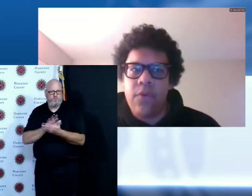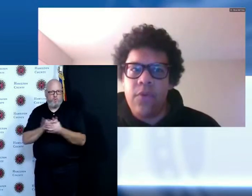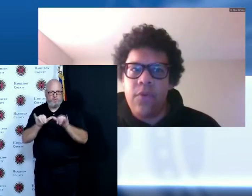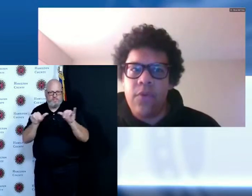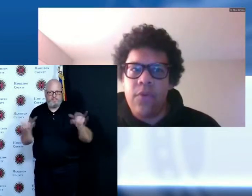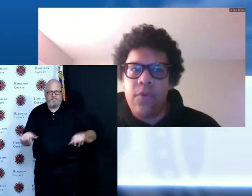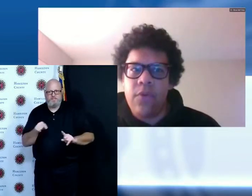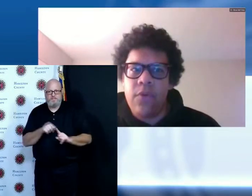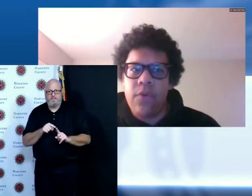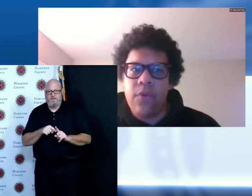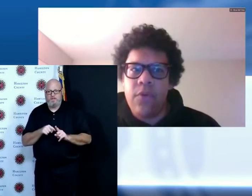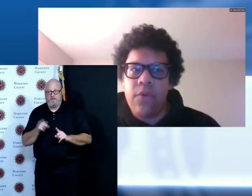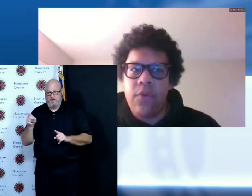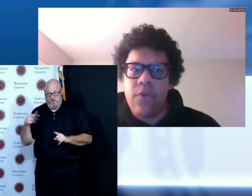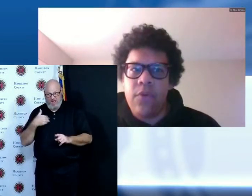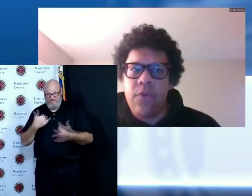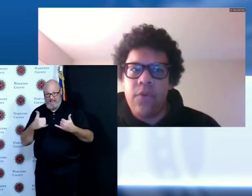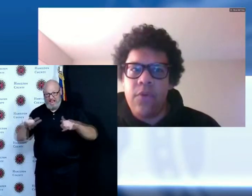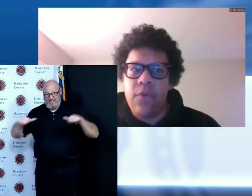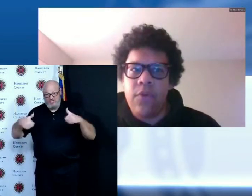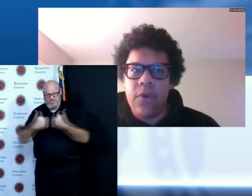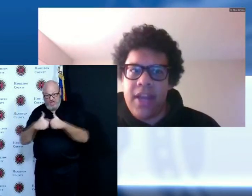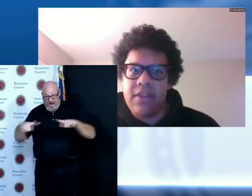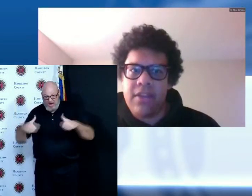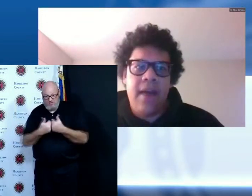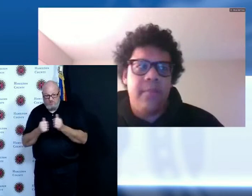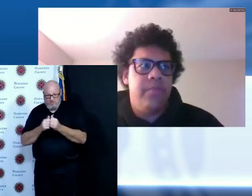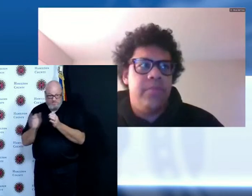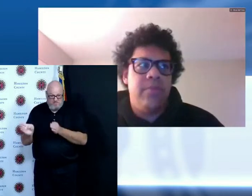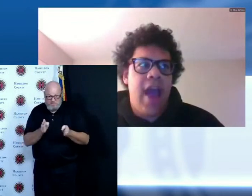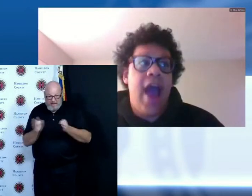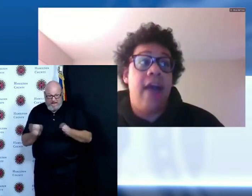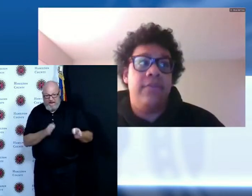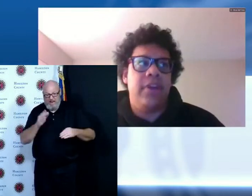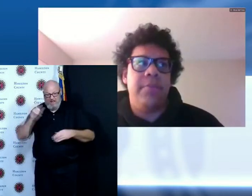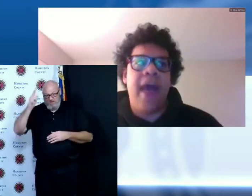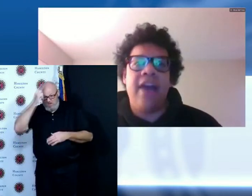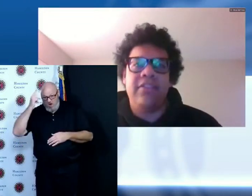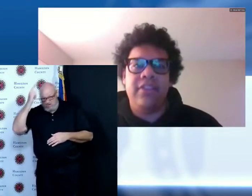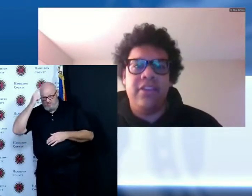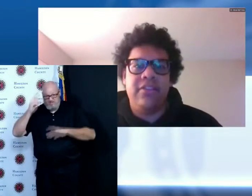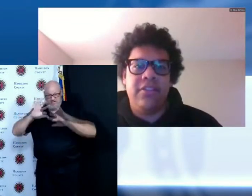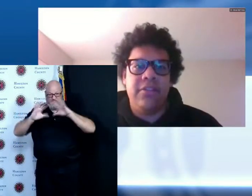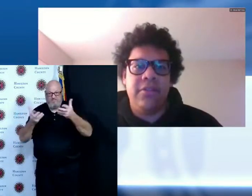okay thank you very much thanks Corey next up we have Molly Lair with WLWT Channel 5 and she has